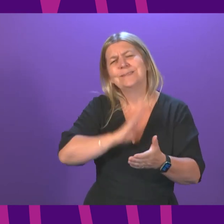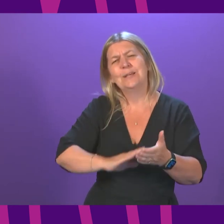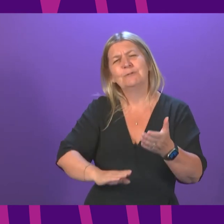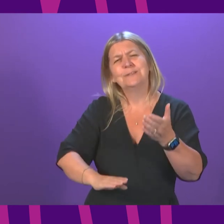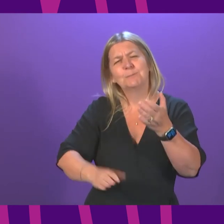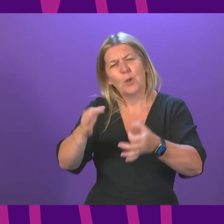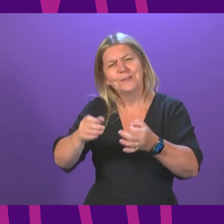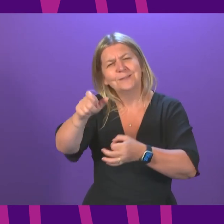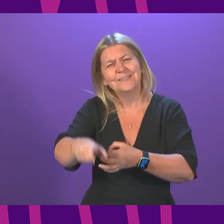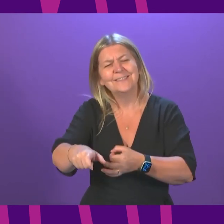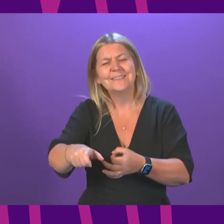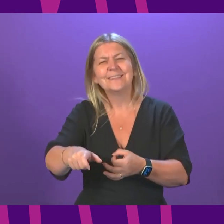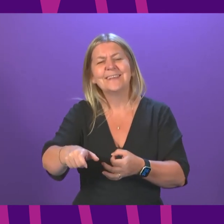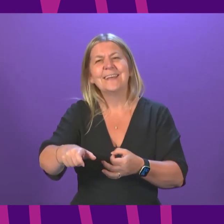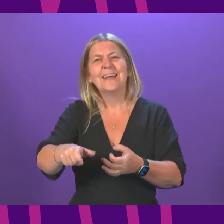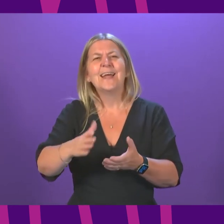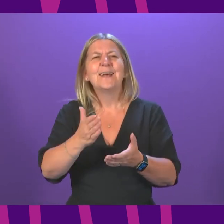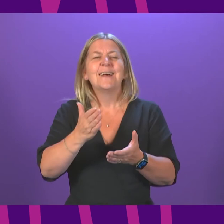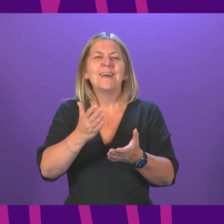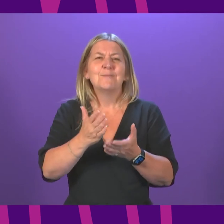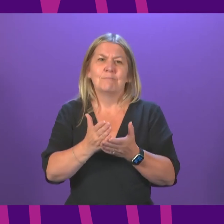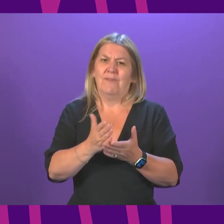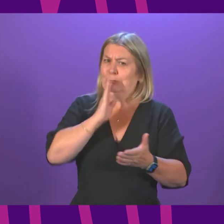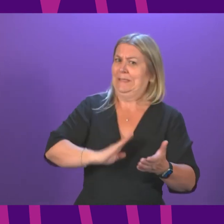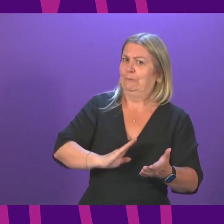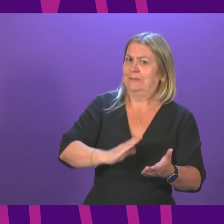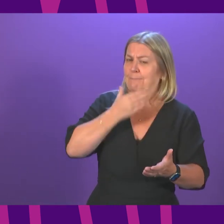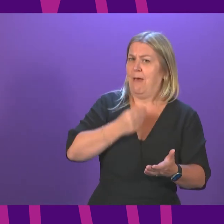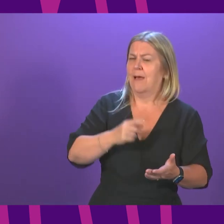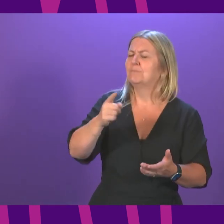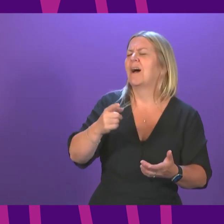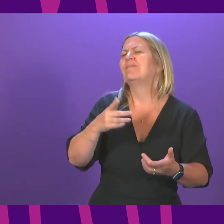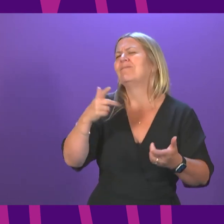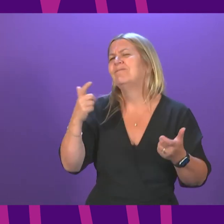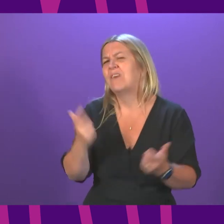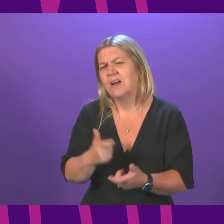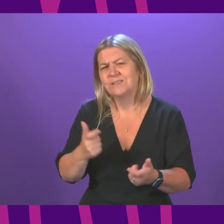provisions that will allow ministers to grant prisoners early release and to write off community